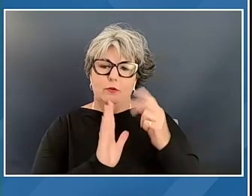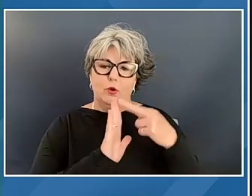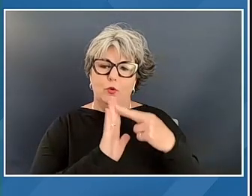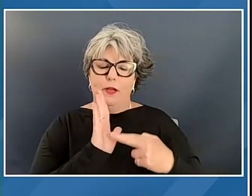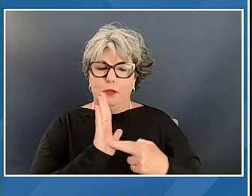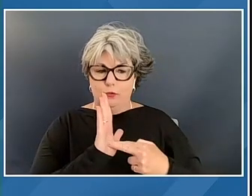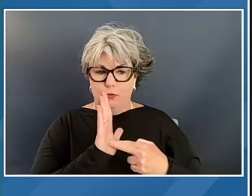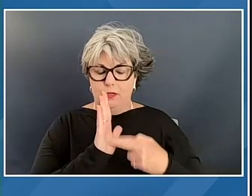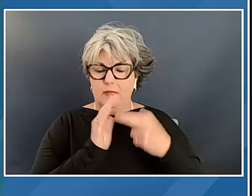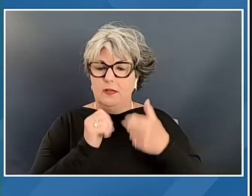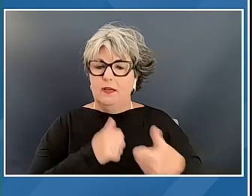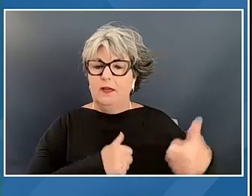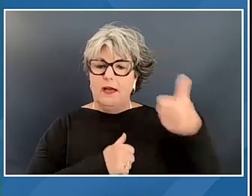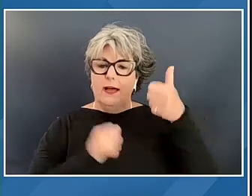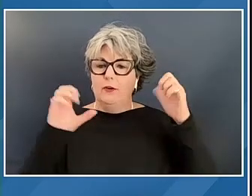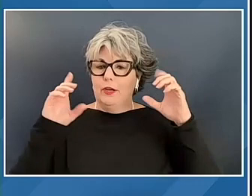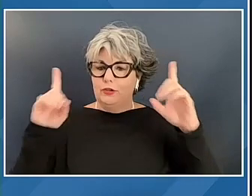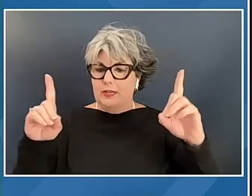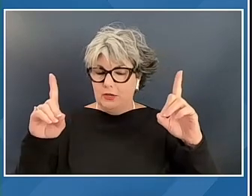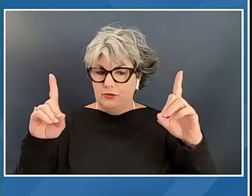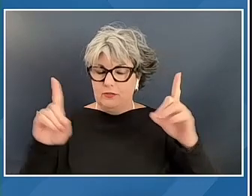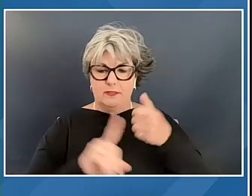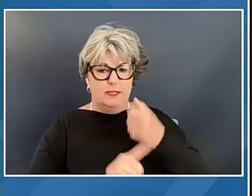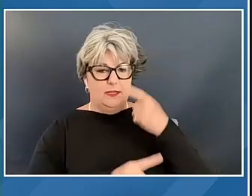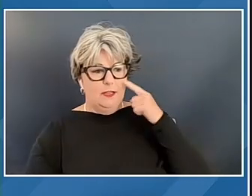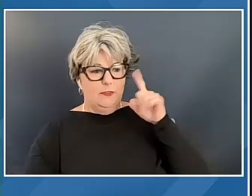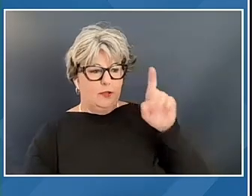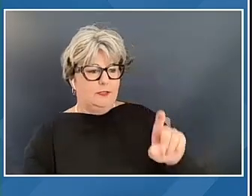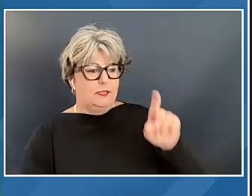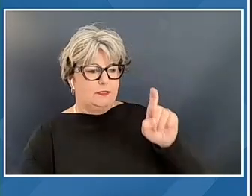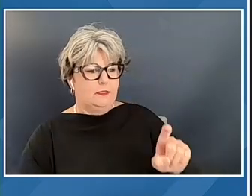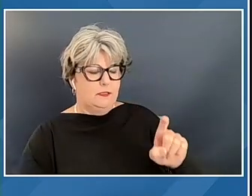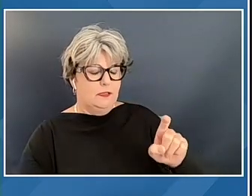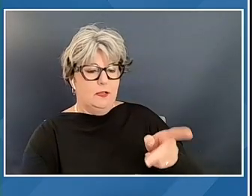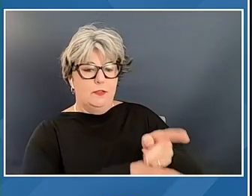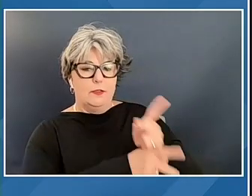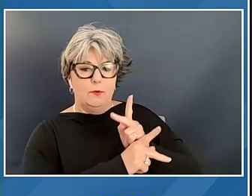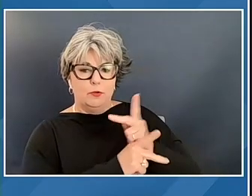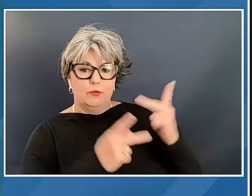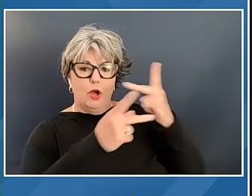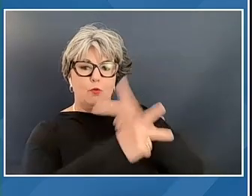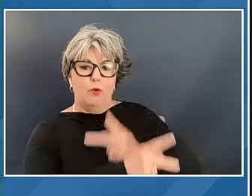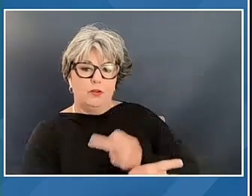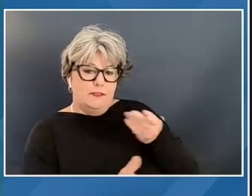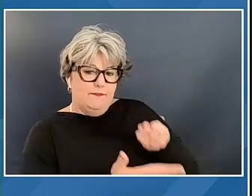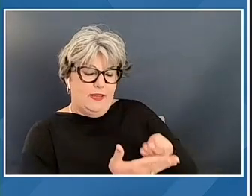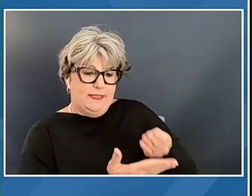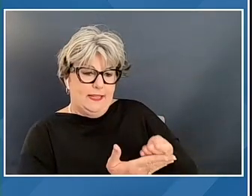Education Act that he deemed necessary to ensure that borrowers were not worse off financially in relation to their loans as